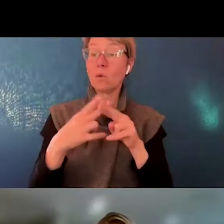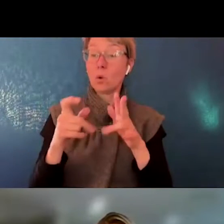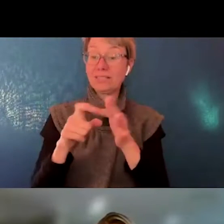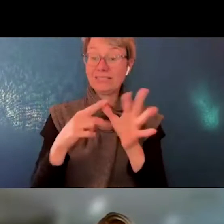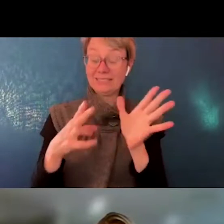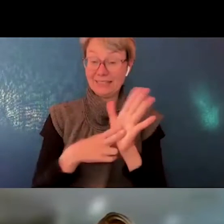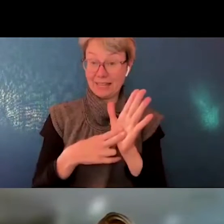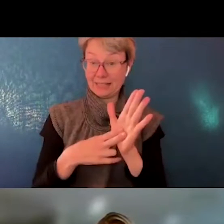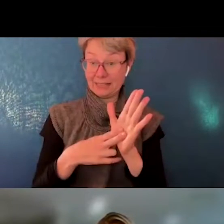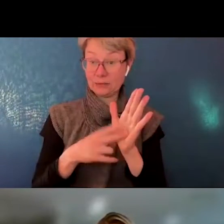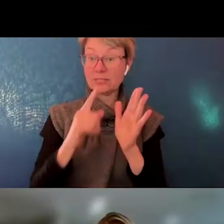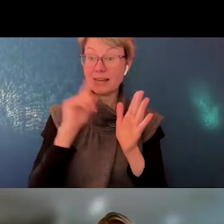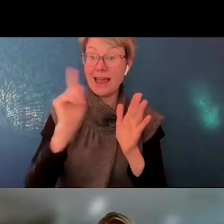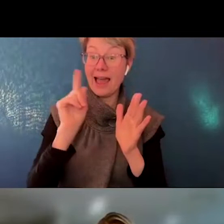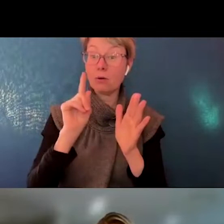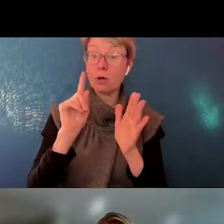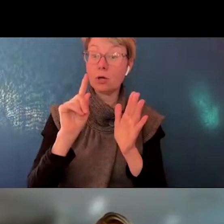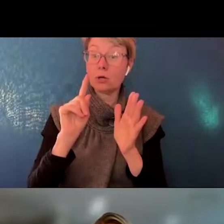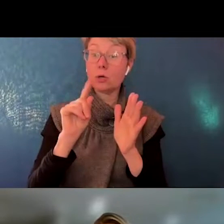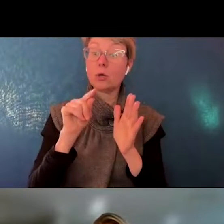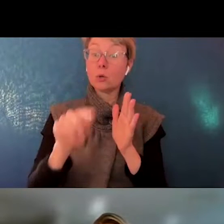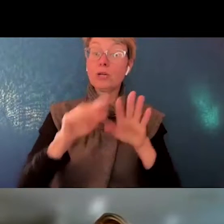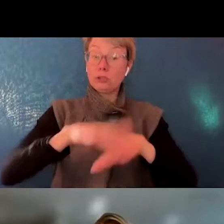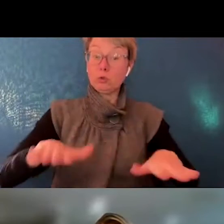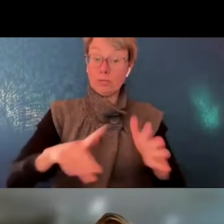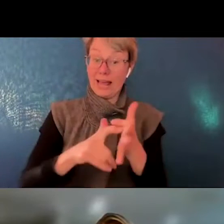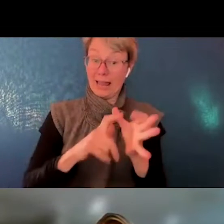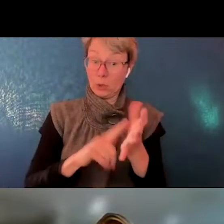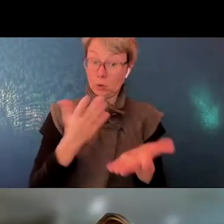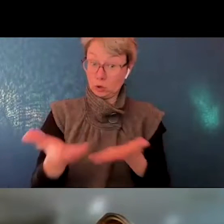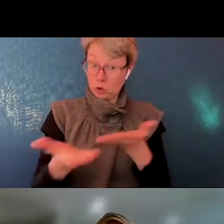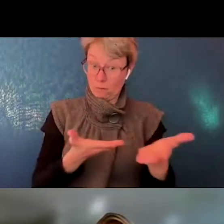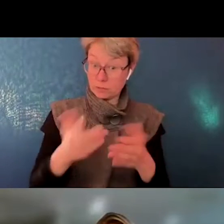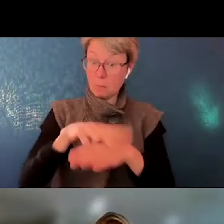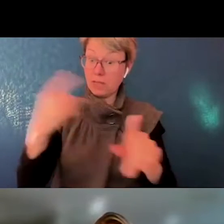are a criminal defense ler in the children's legal service um so could you tell us a little bit about